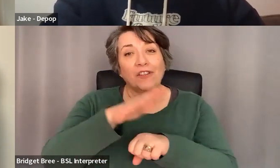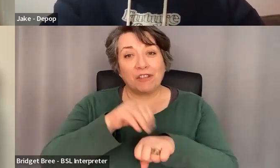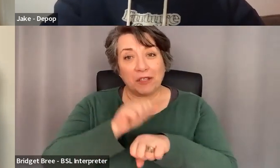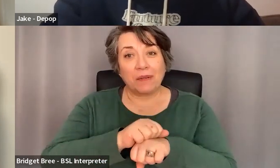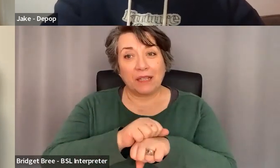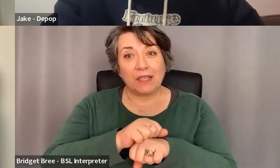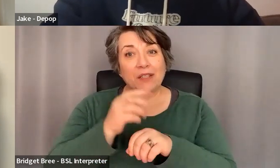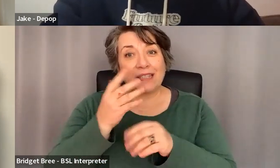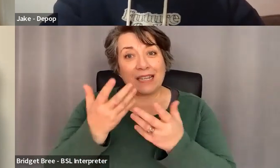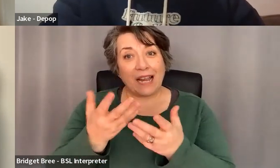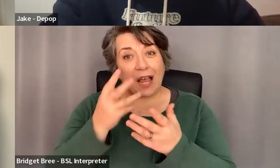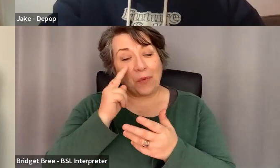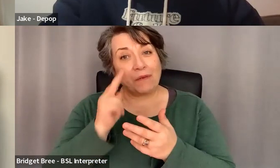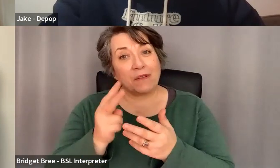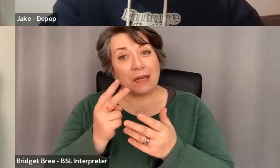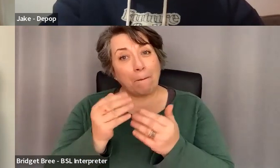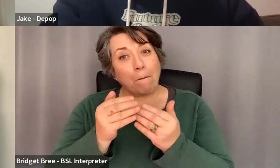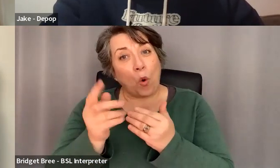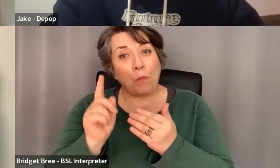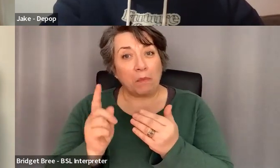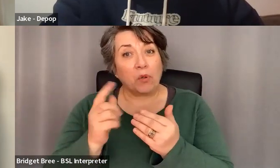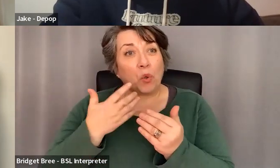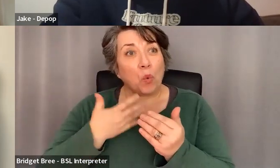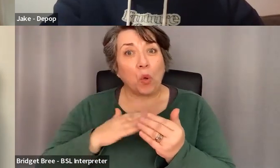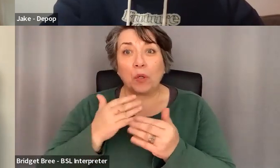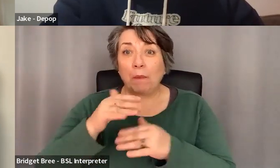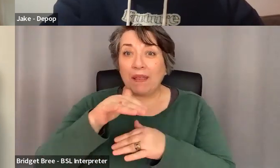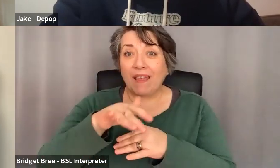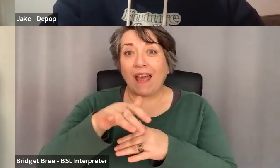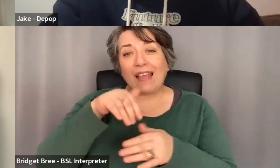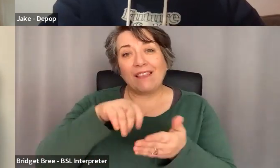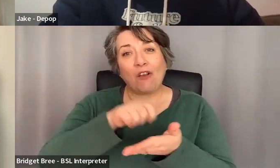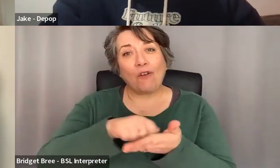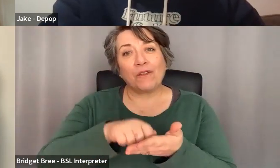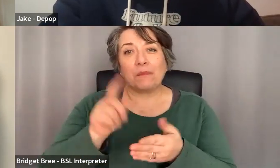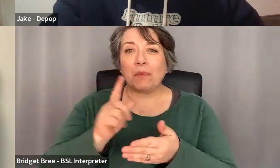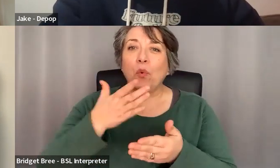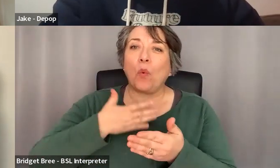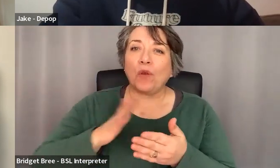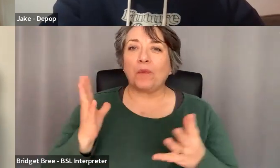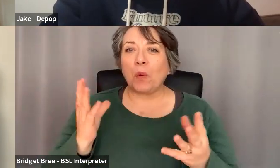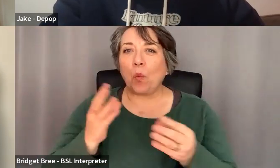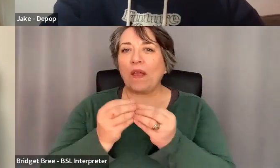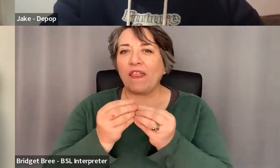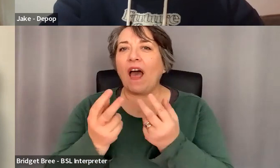the office, and more desire, a bigger desire to kind of come together and be together. So. office and bigger desire to come together and be together. But it's flexible.